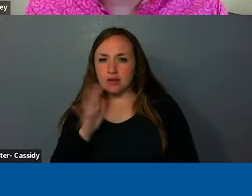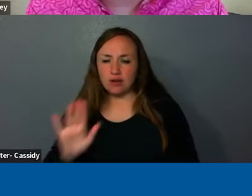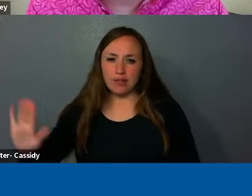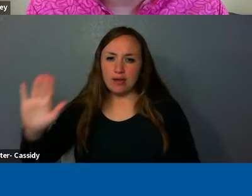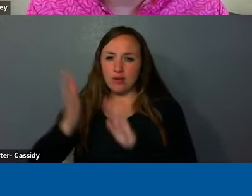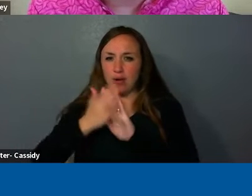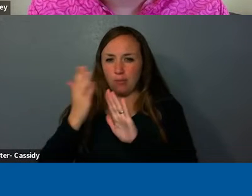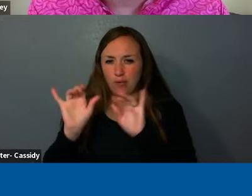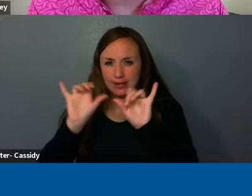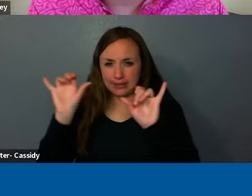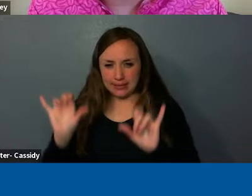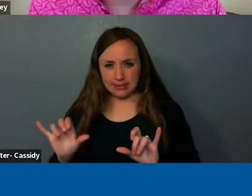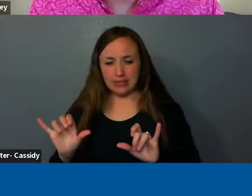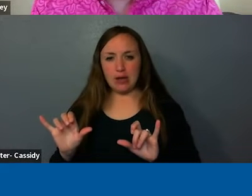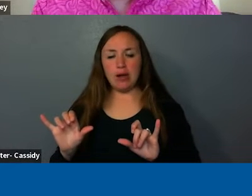in a very deliberate and controlled way.